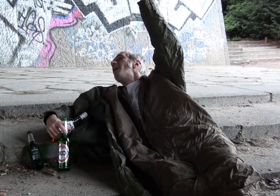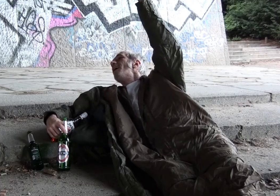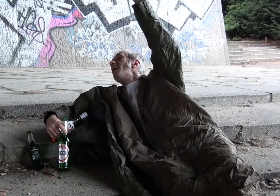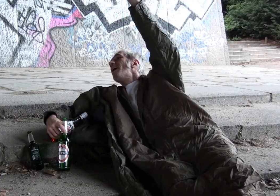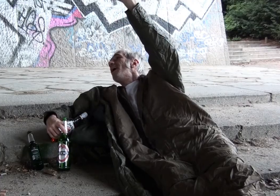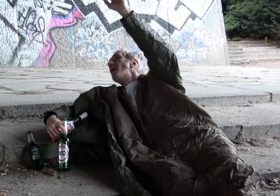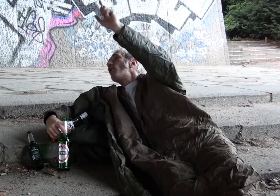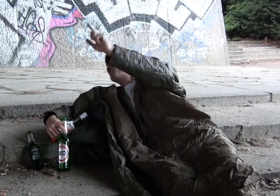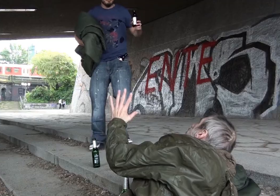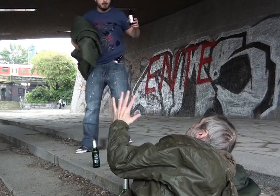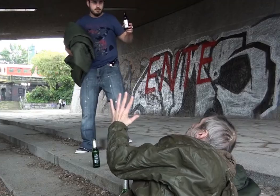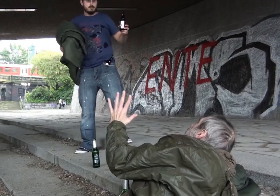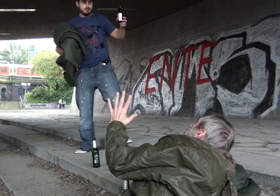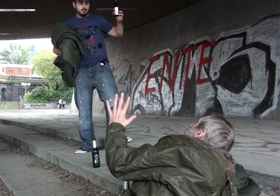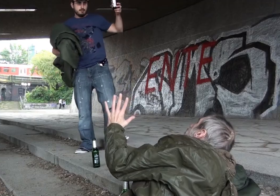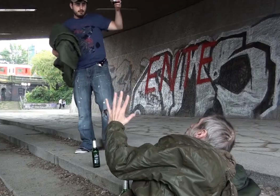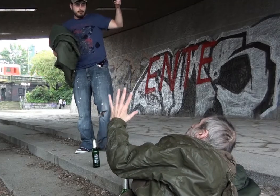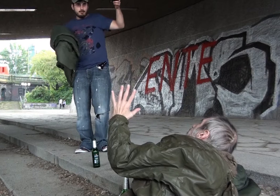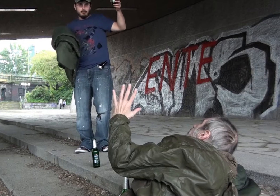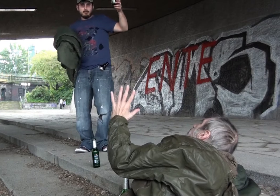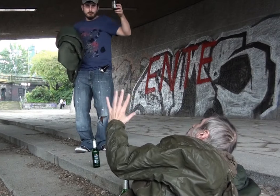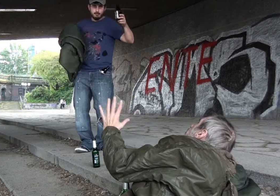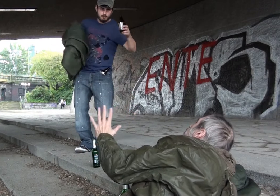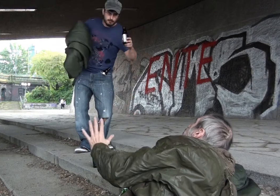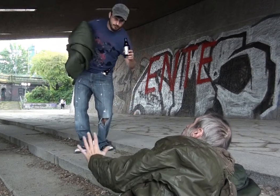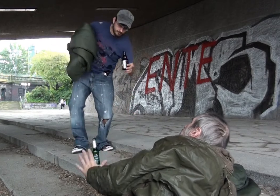Hi - Hello.